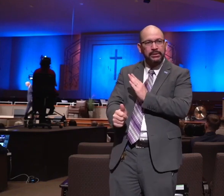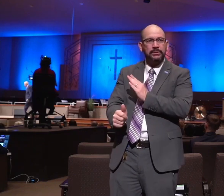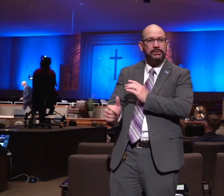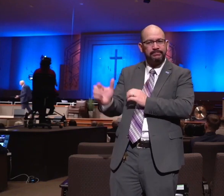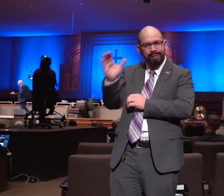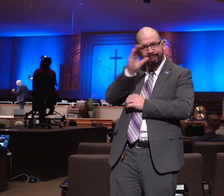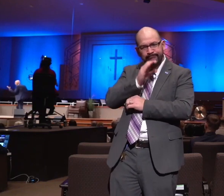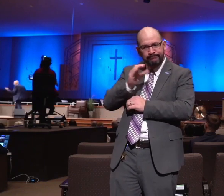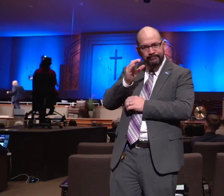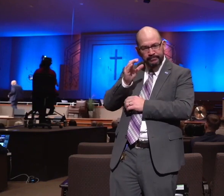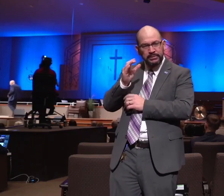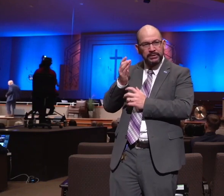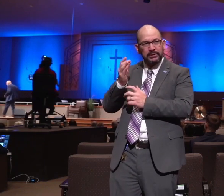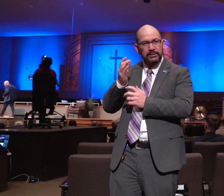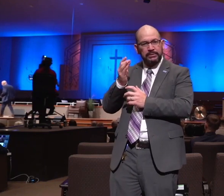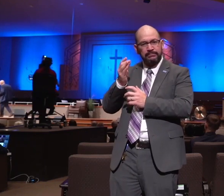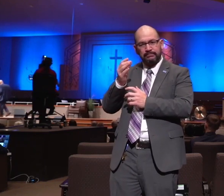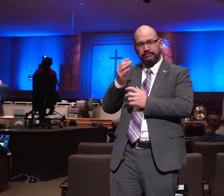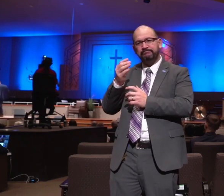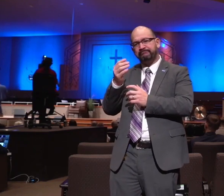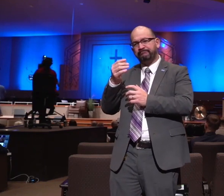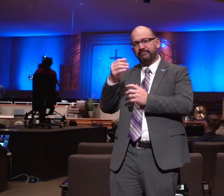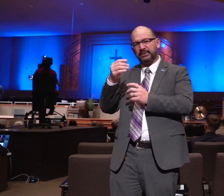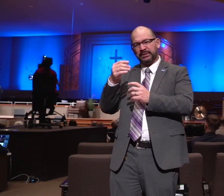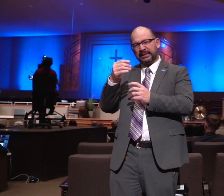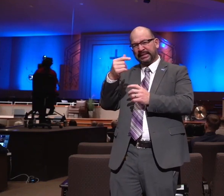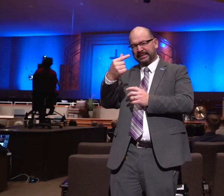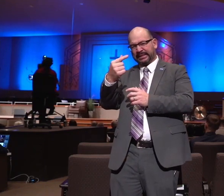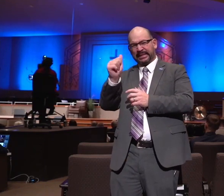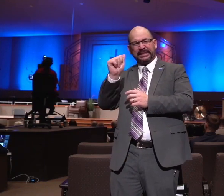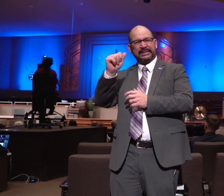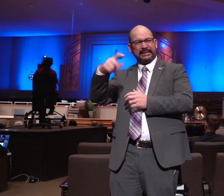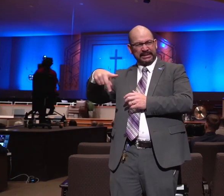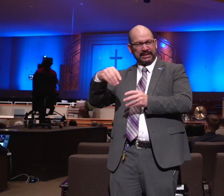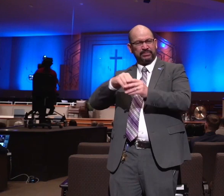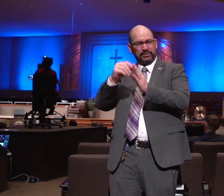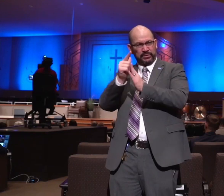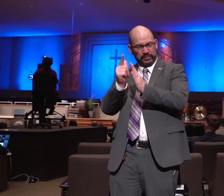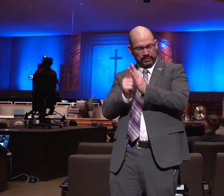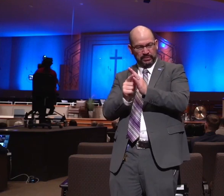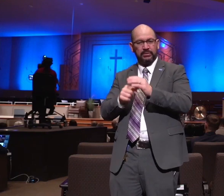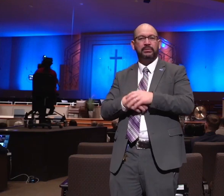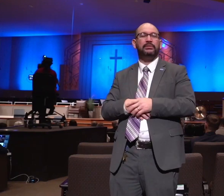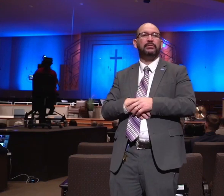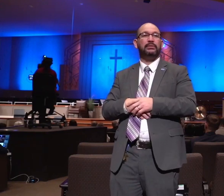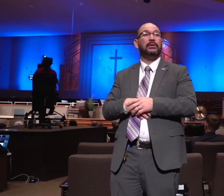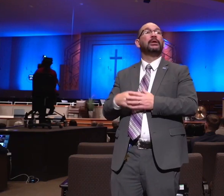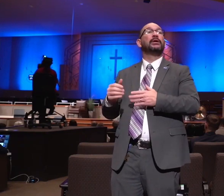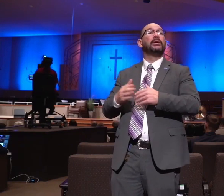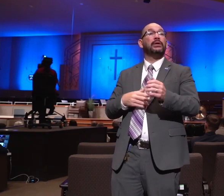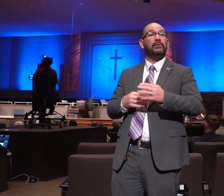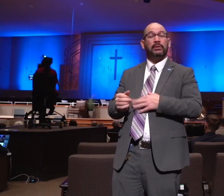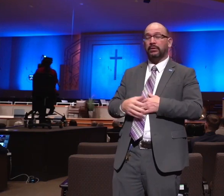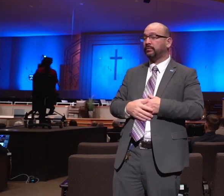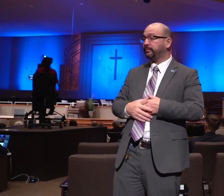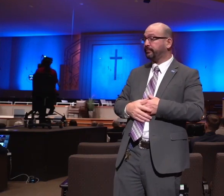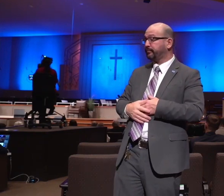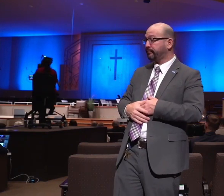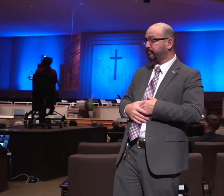one time she was wearing something and Mrs Weaver very kindly said to her now